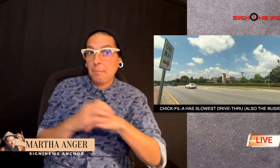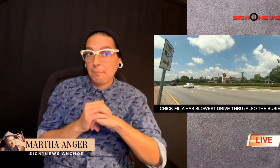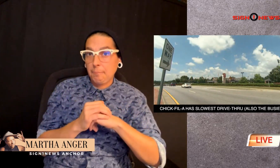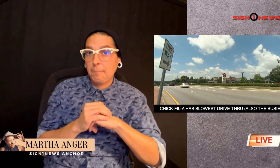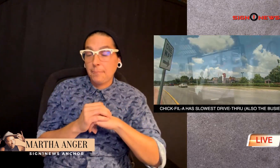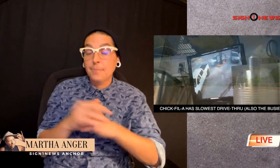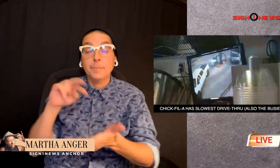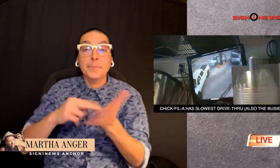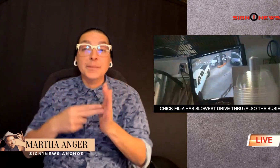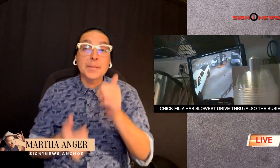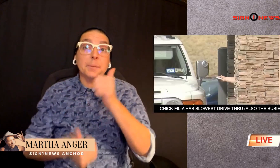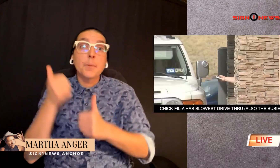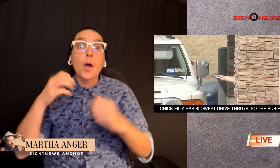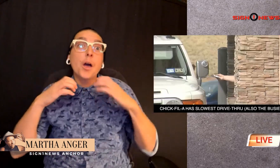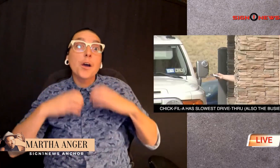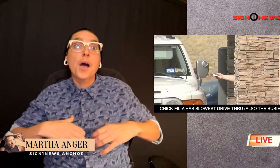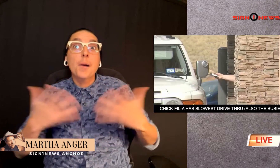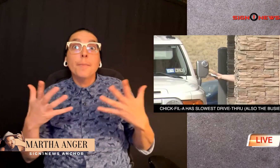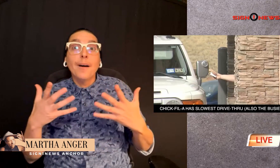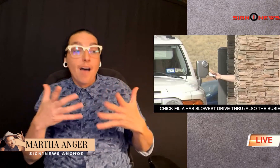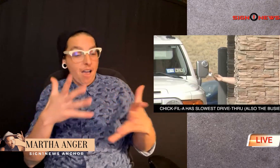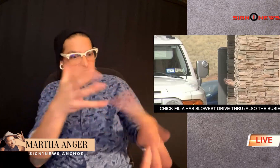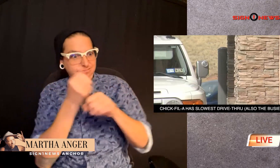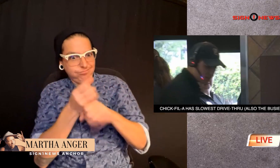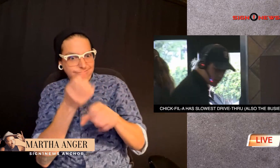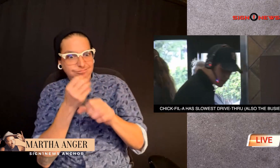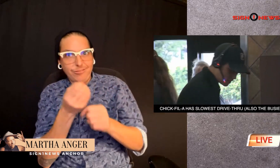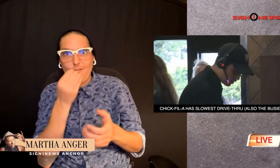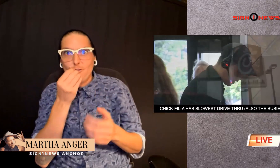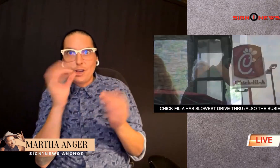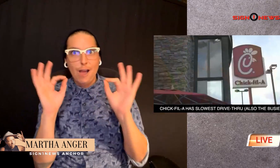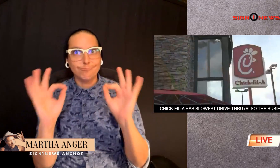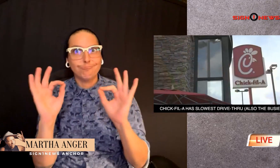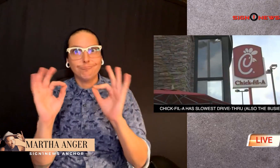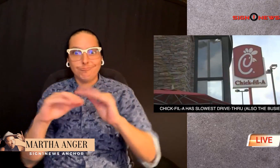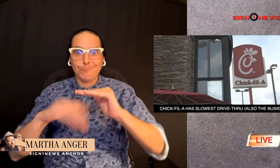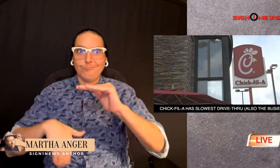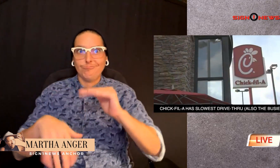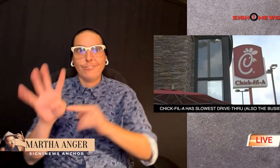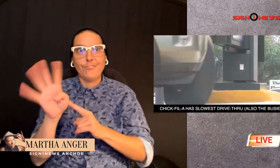First place fast for the fastest drive-thru goes to Taco Bell with an average of 221 seconds